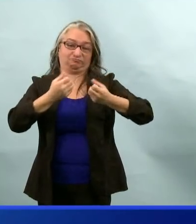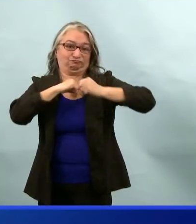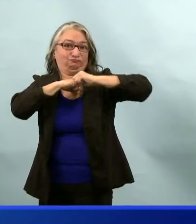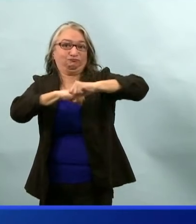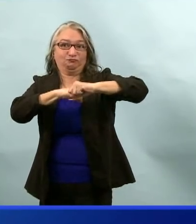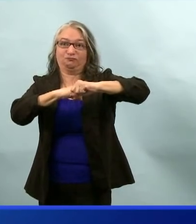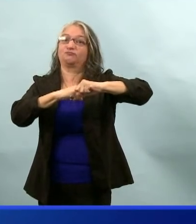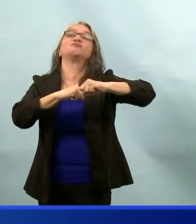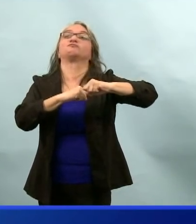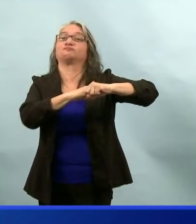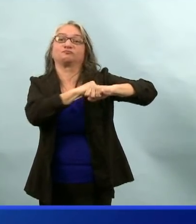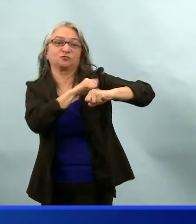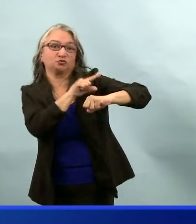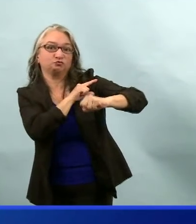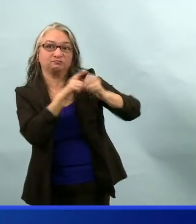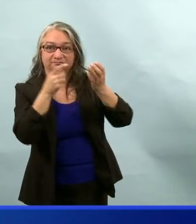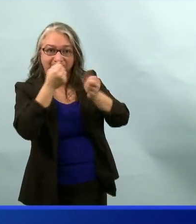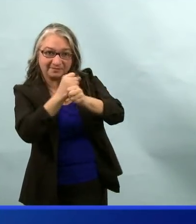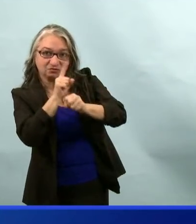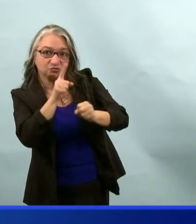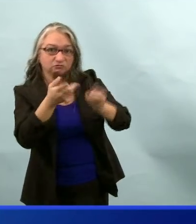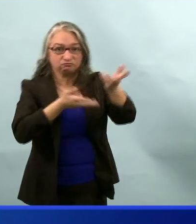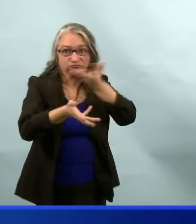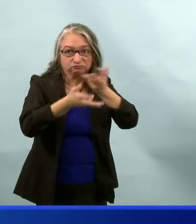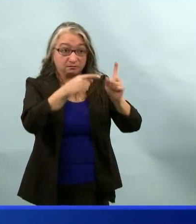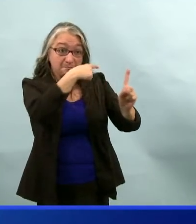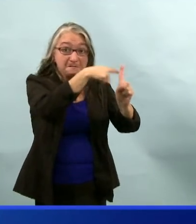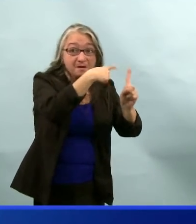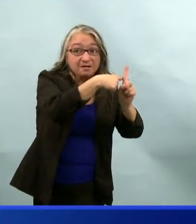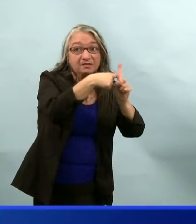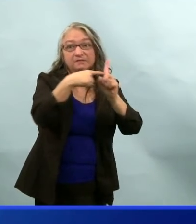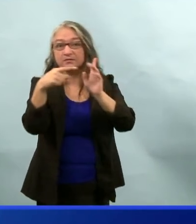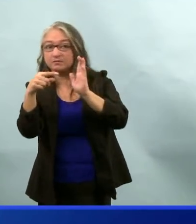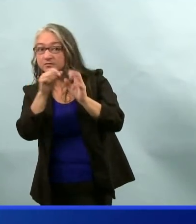clients who might be covered positive and just a sheer number of people coming through compared to